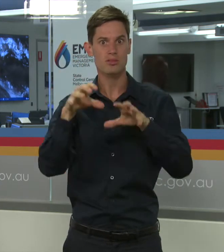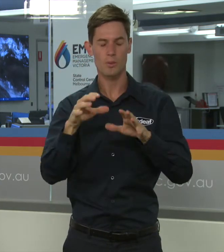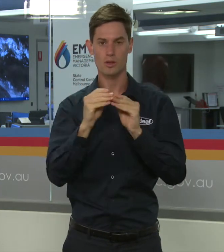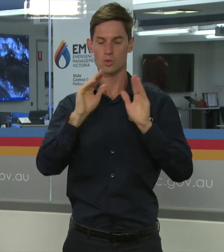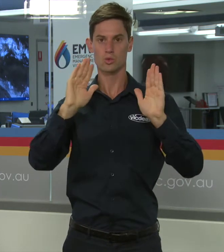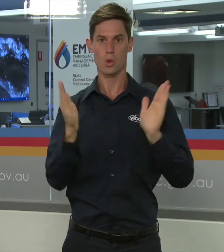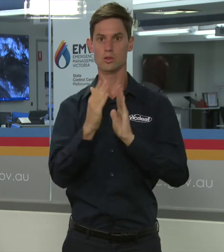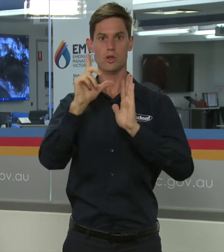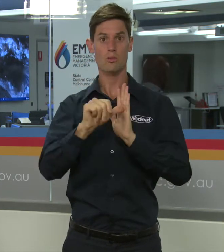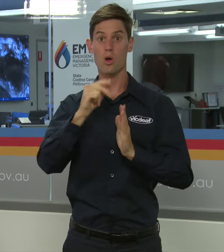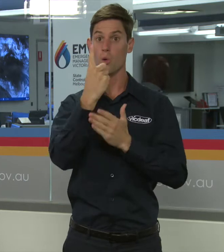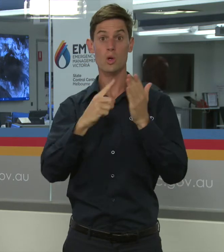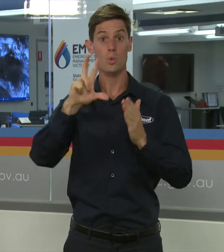over about 12 hours.